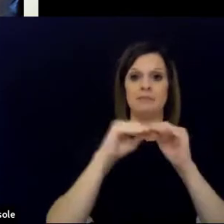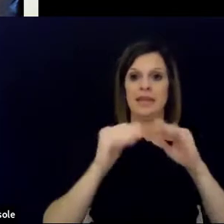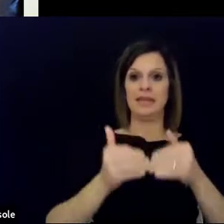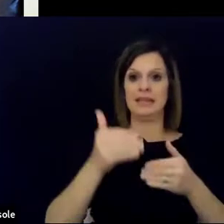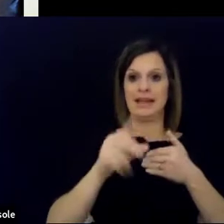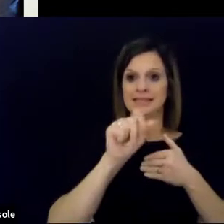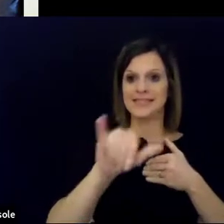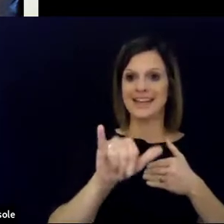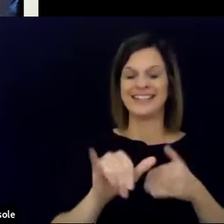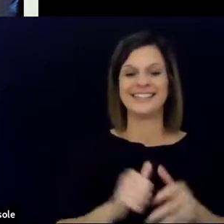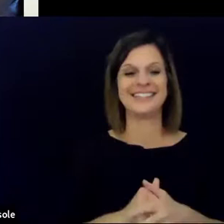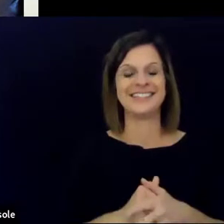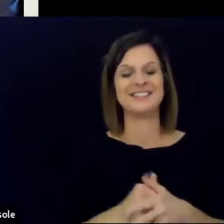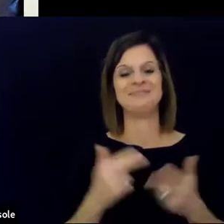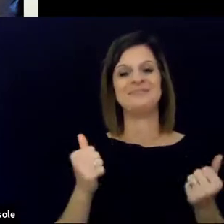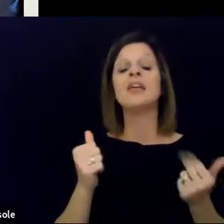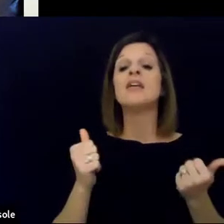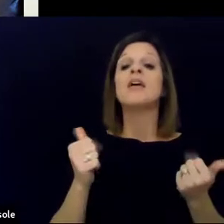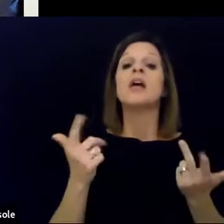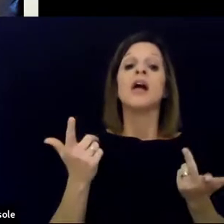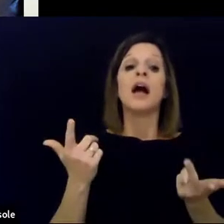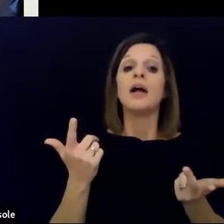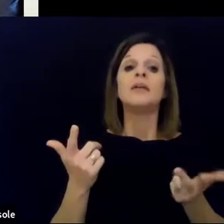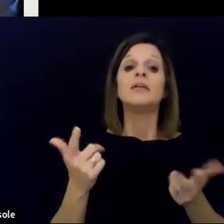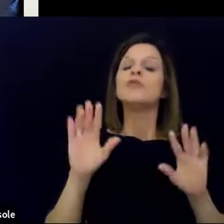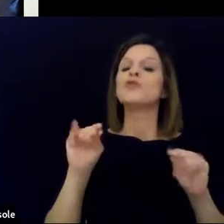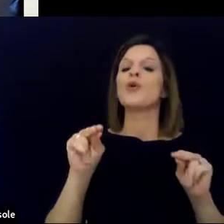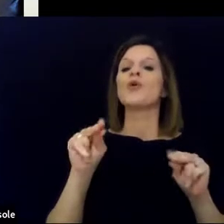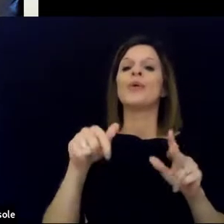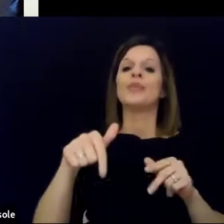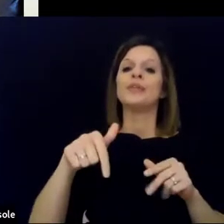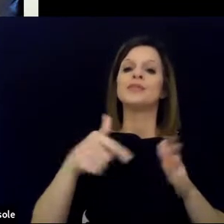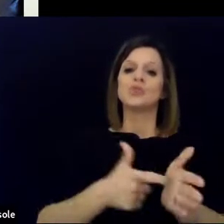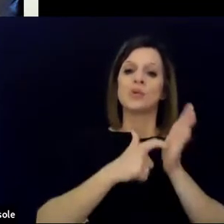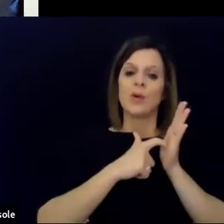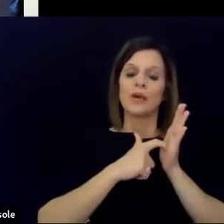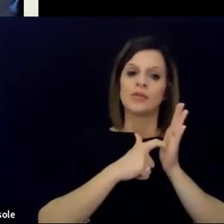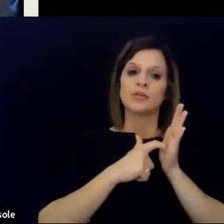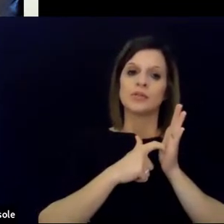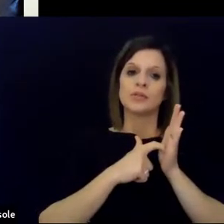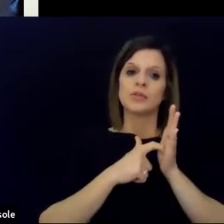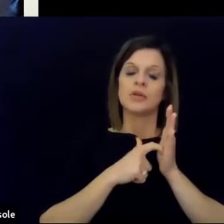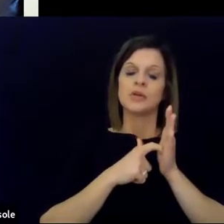The first thing you have to do is, you know, this requires interdisciplinary,